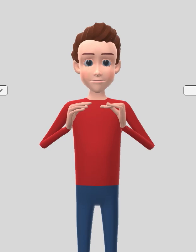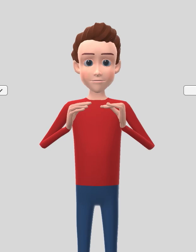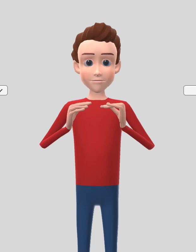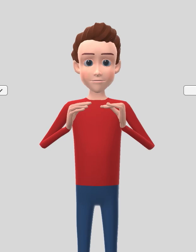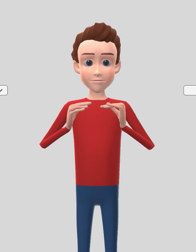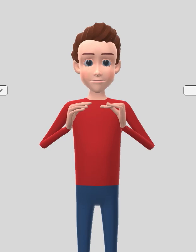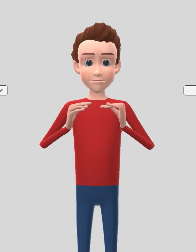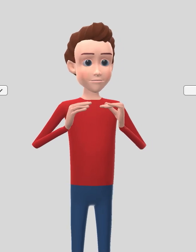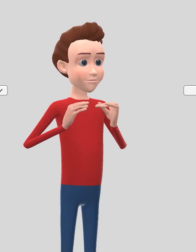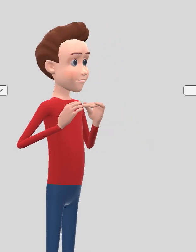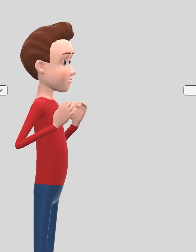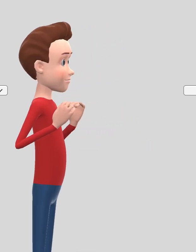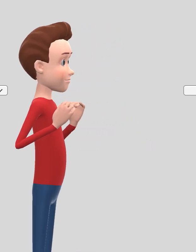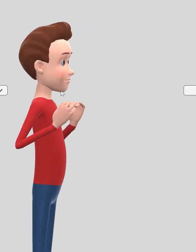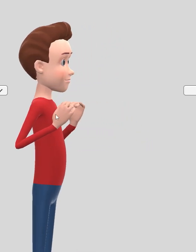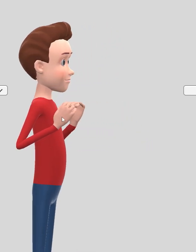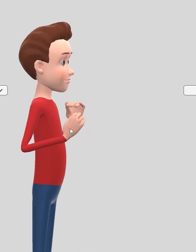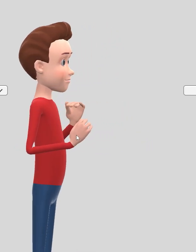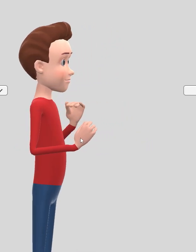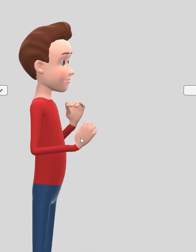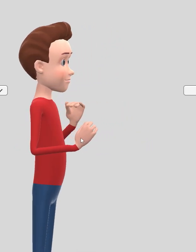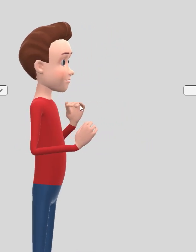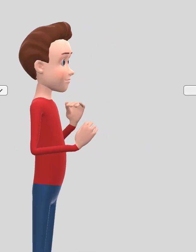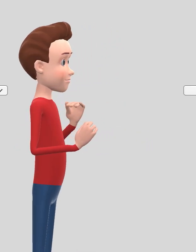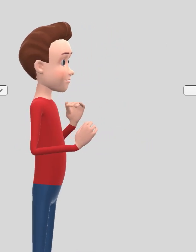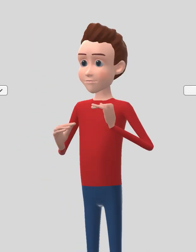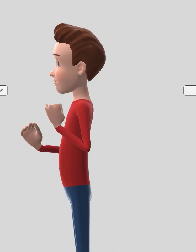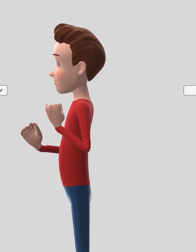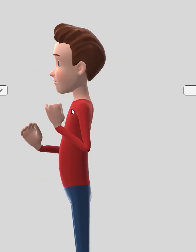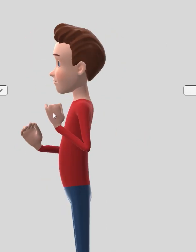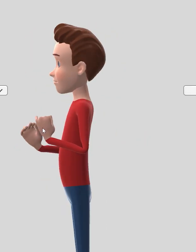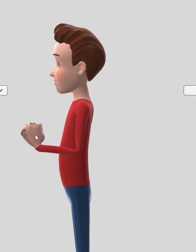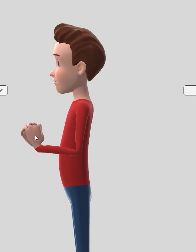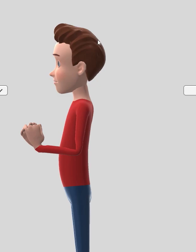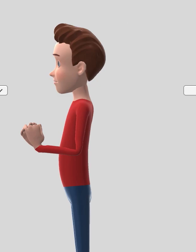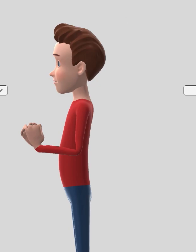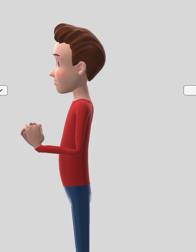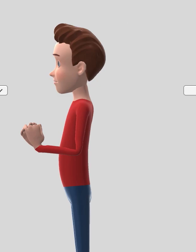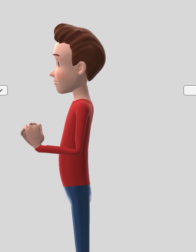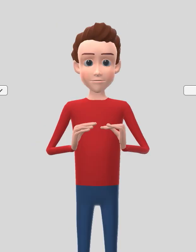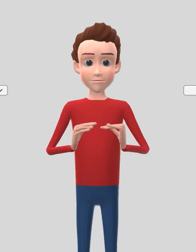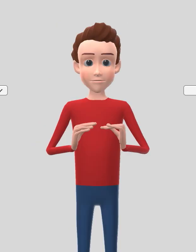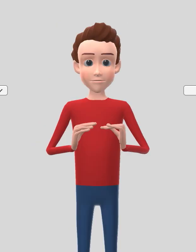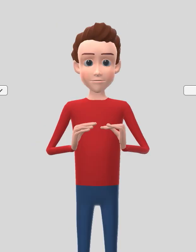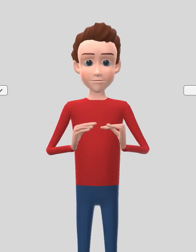In this new position we move the hands slightly down and forward. Now we only have to repeat the